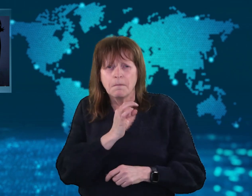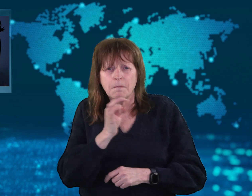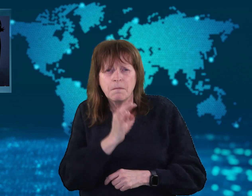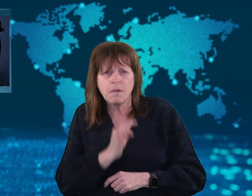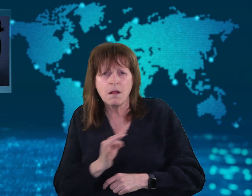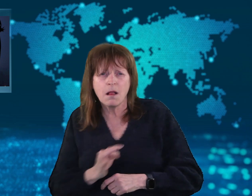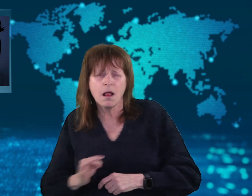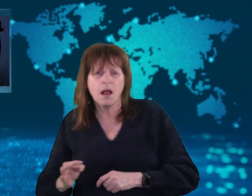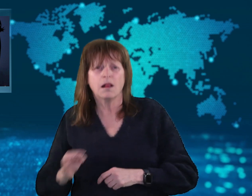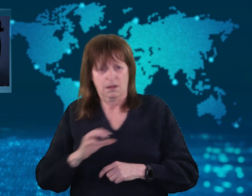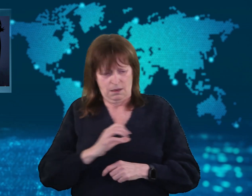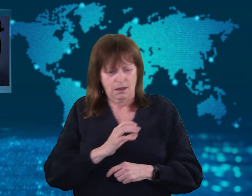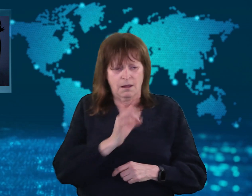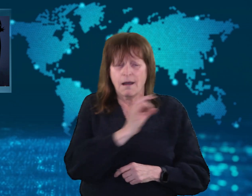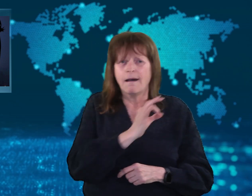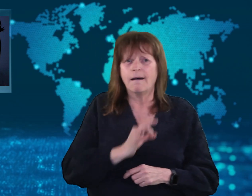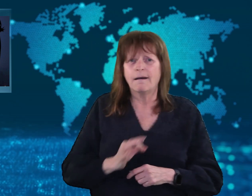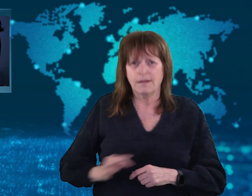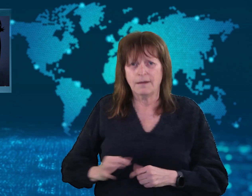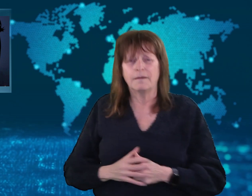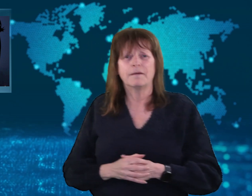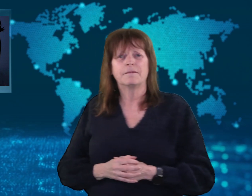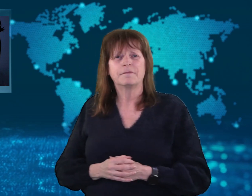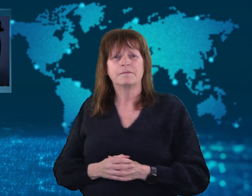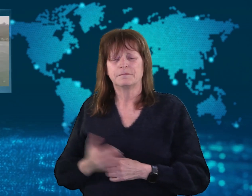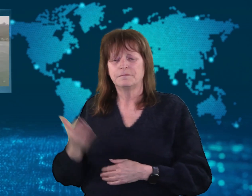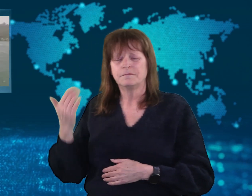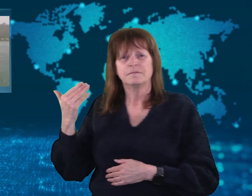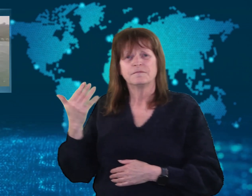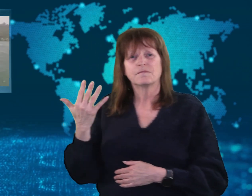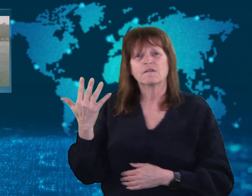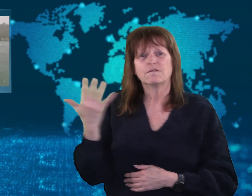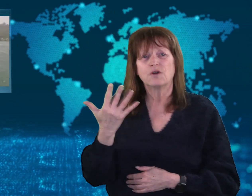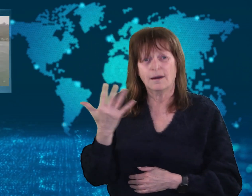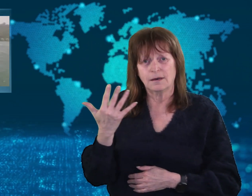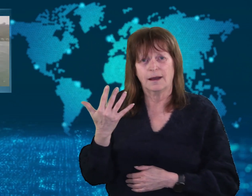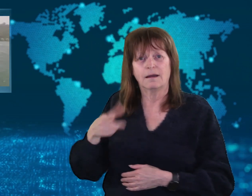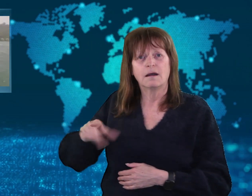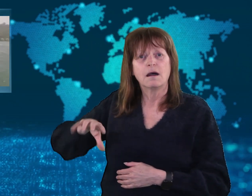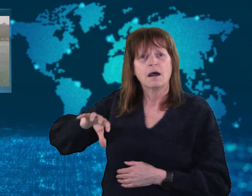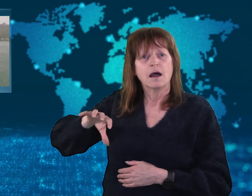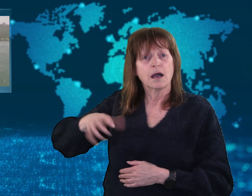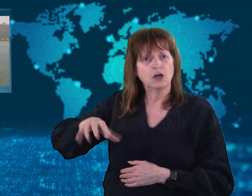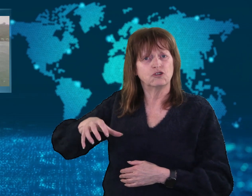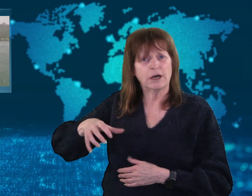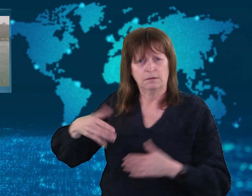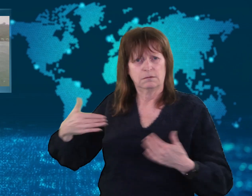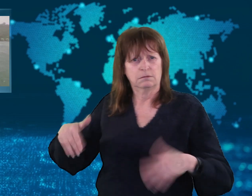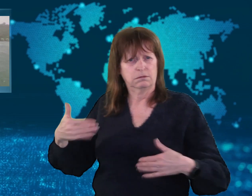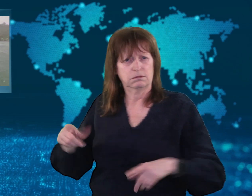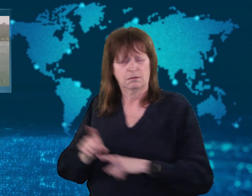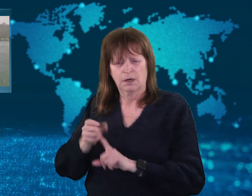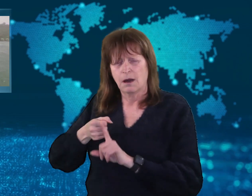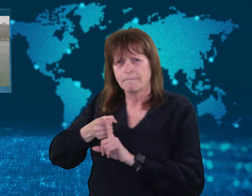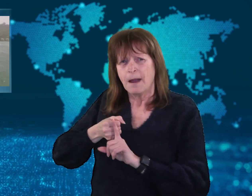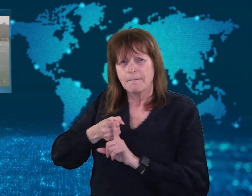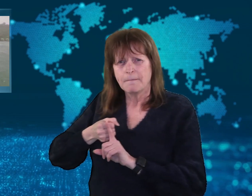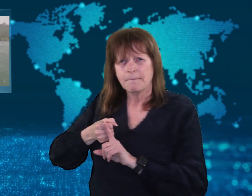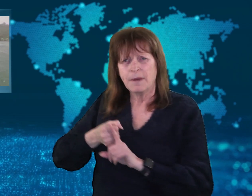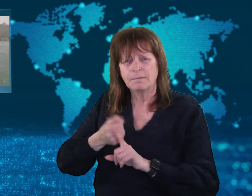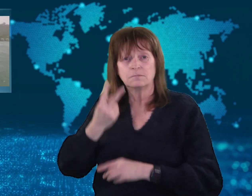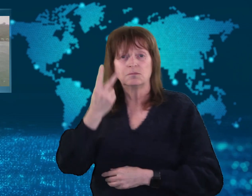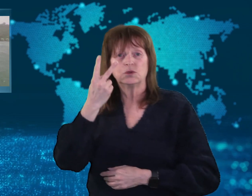It consists of a chain of major islands as well as many small islands.